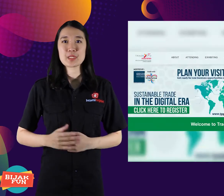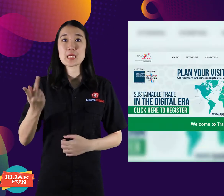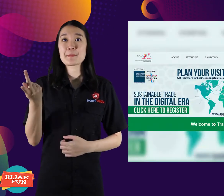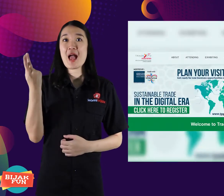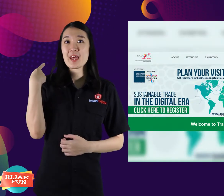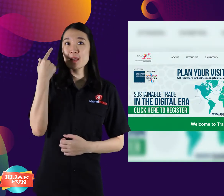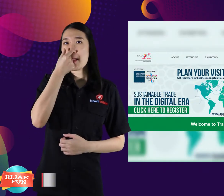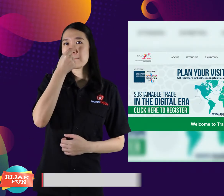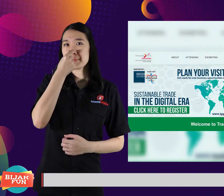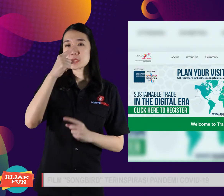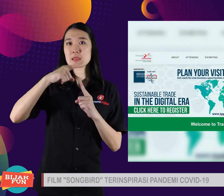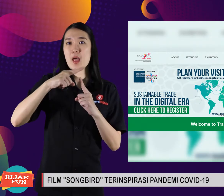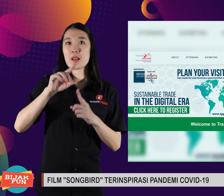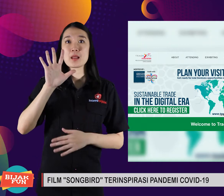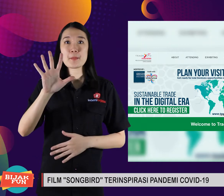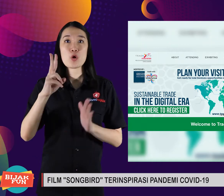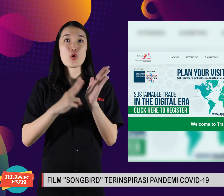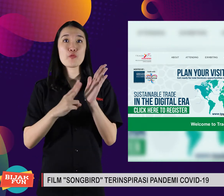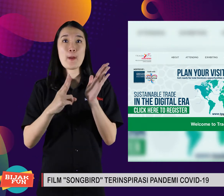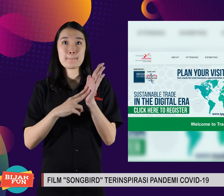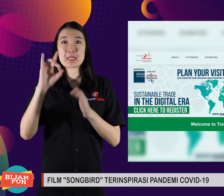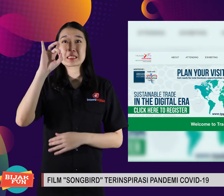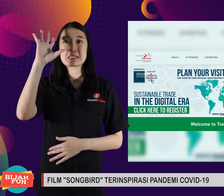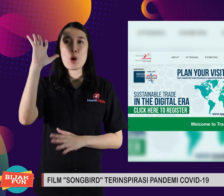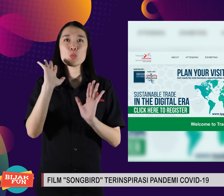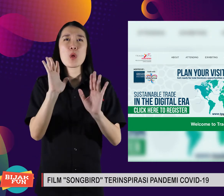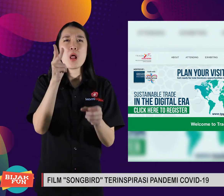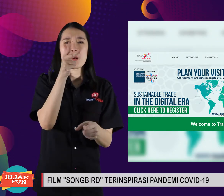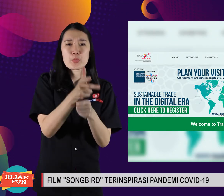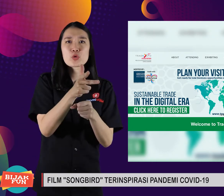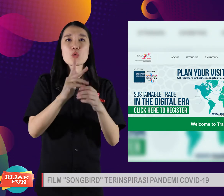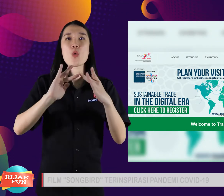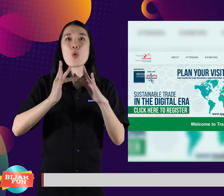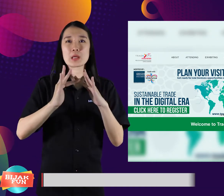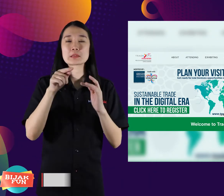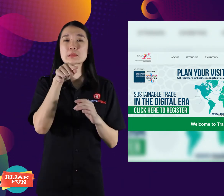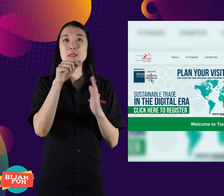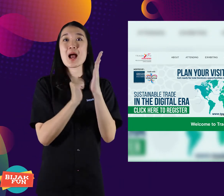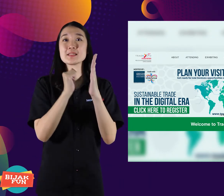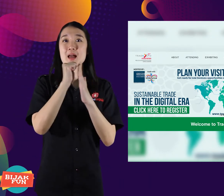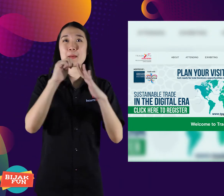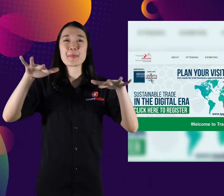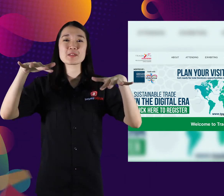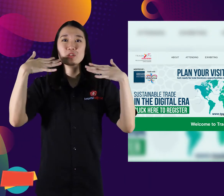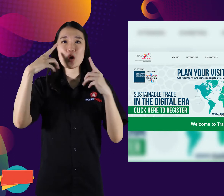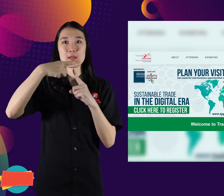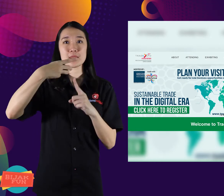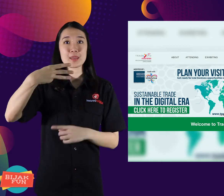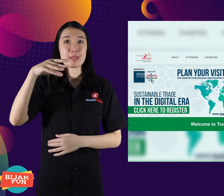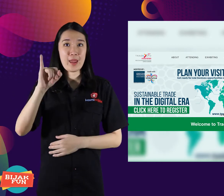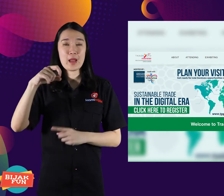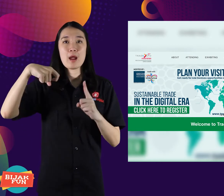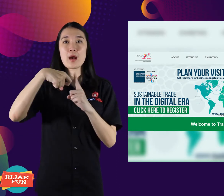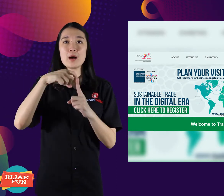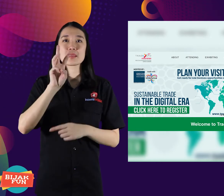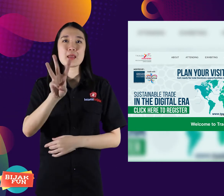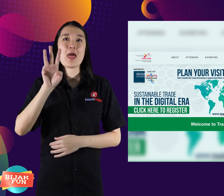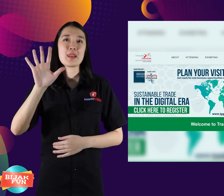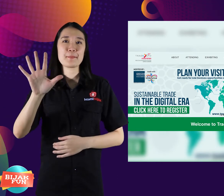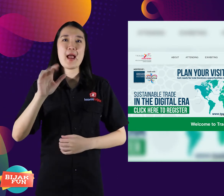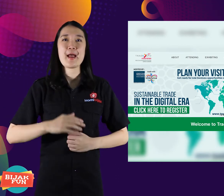Thursday, November 5, yesterday afternoon, KamiBijak has covered the 35th TEI presscon event online.